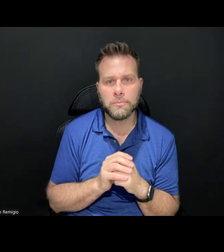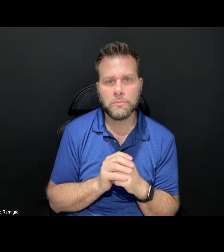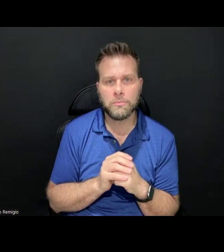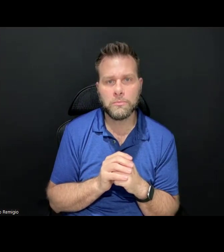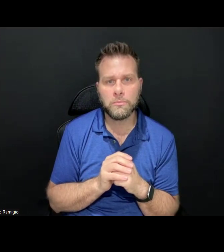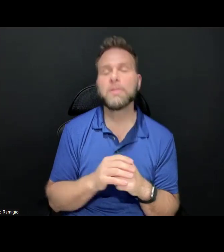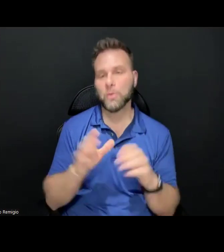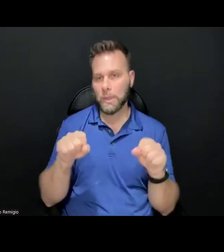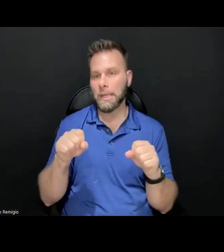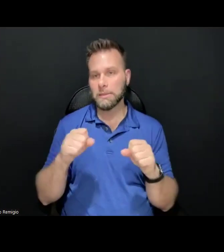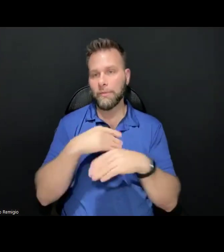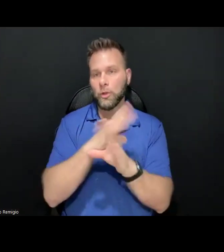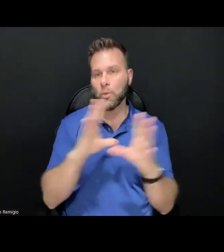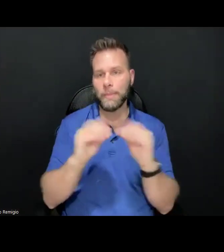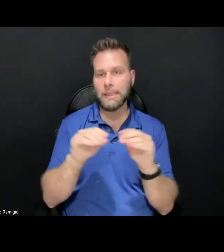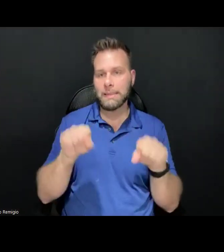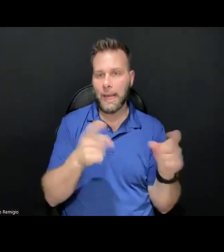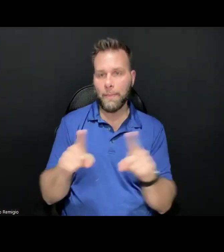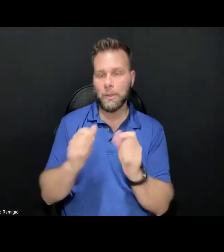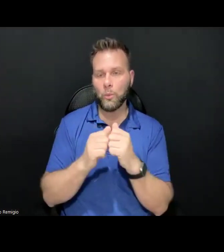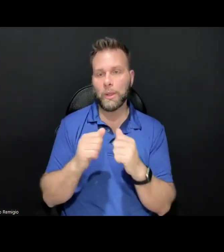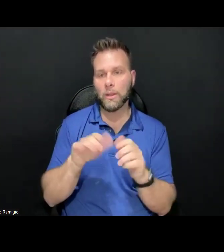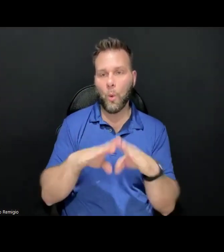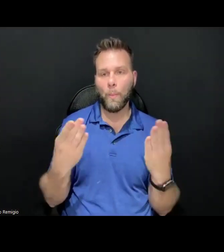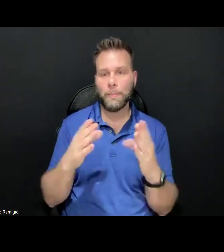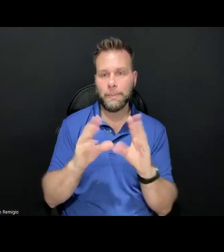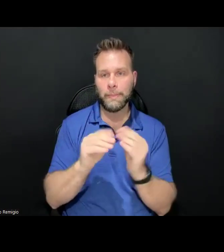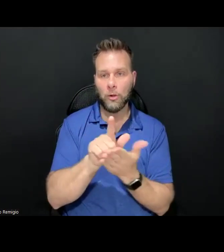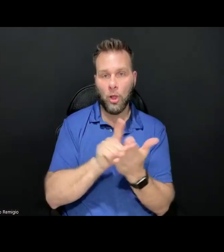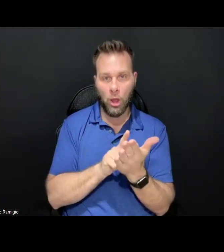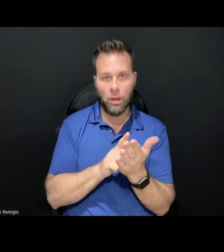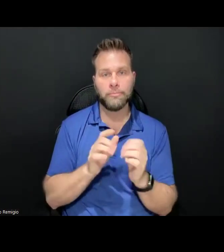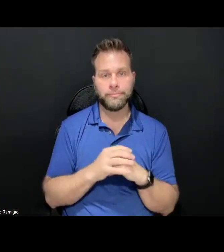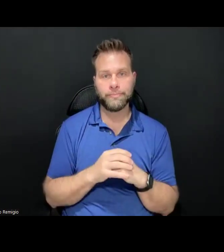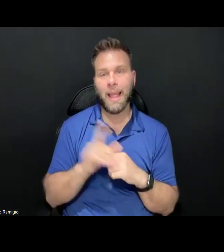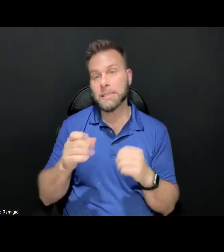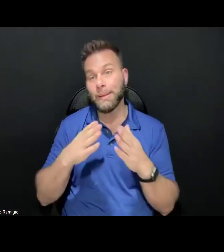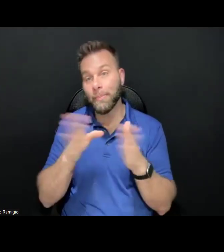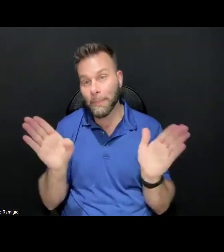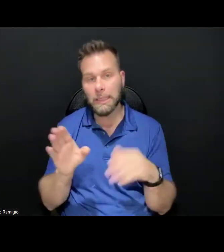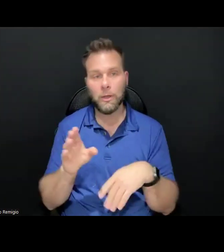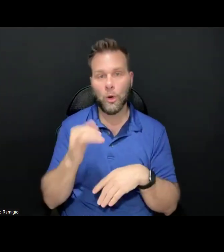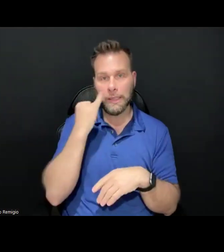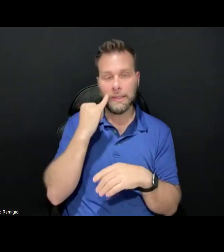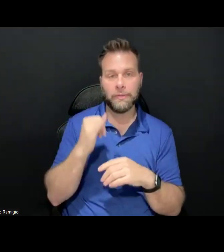If you have questions how it works and what members have to be in public and things like that, we're happy to kind of